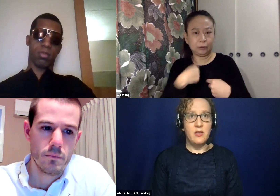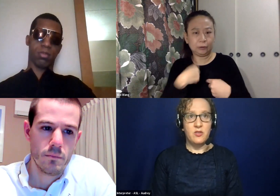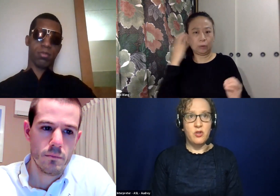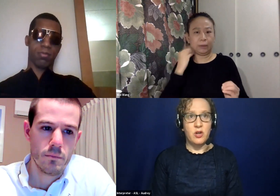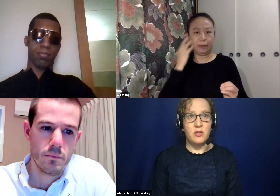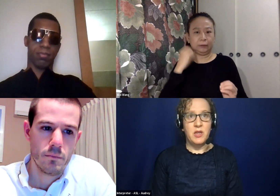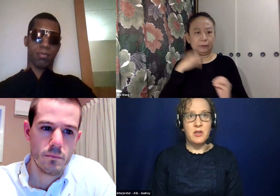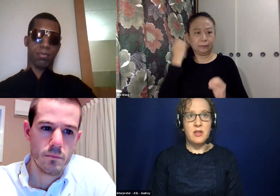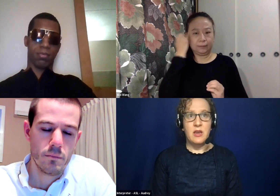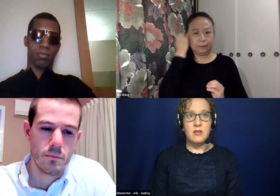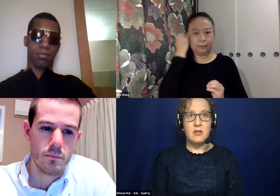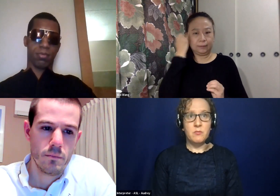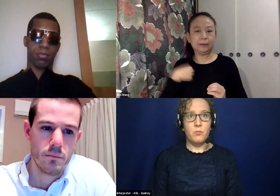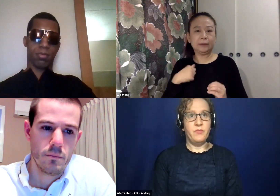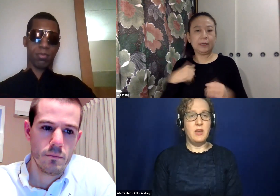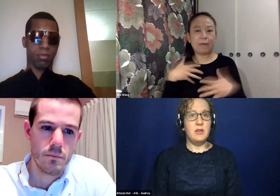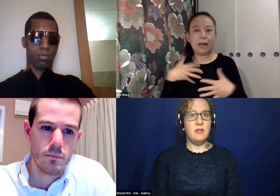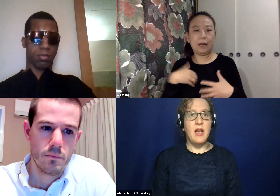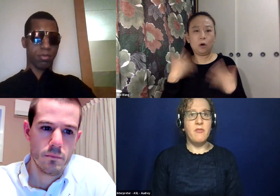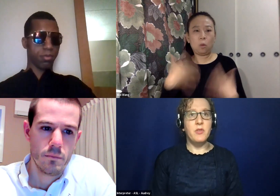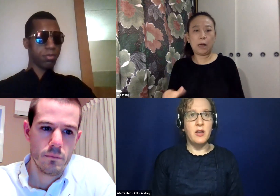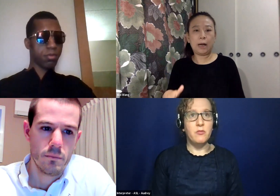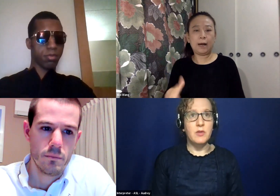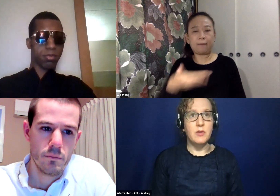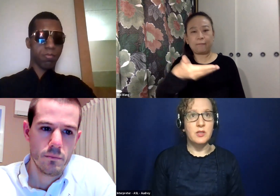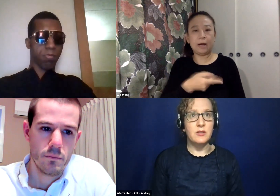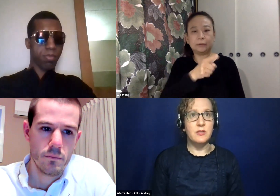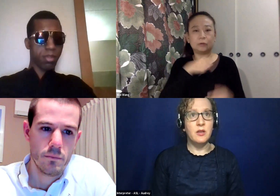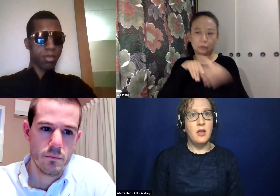the instruction because they didn't have the kind of resources